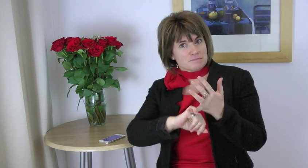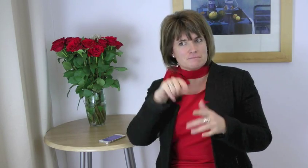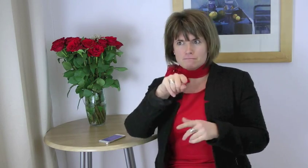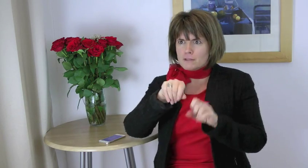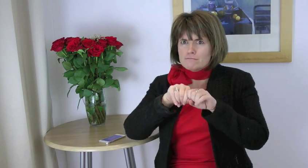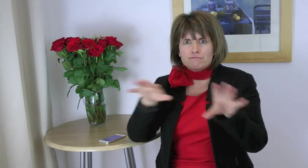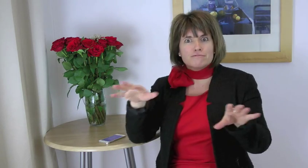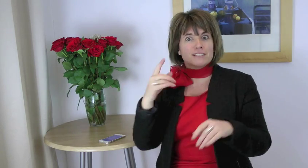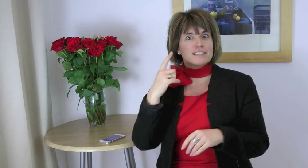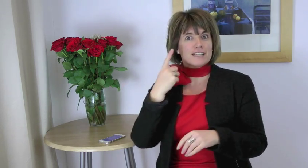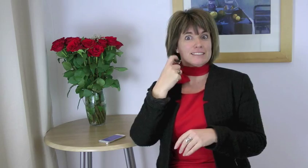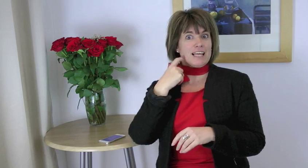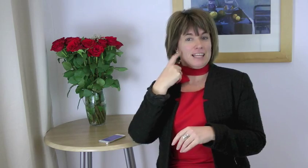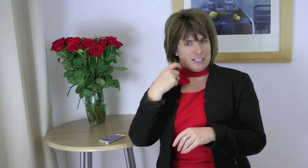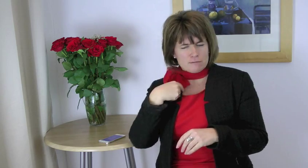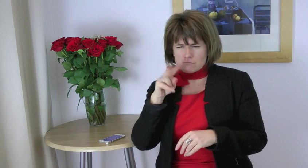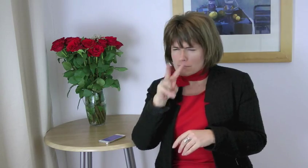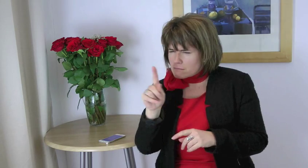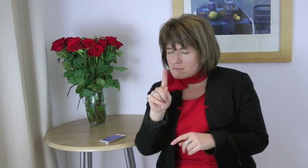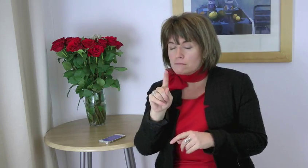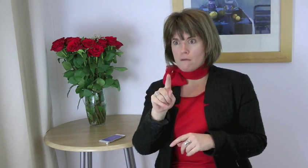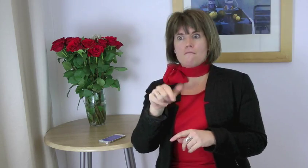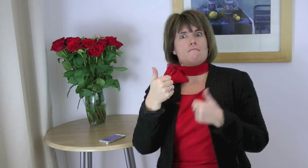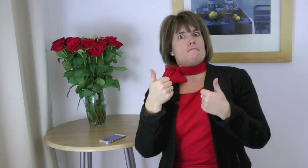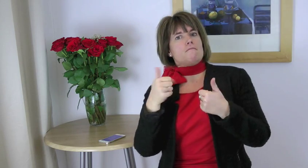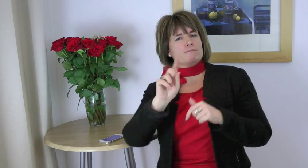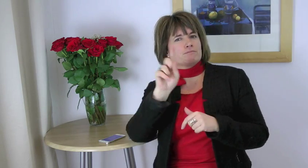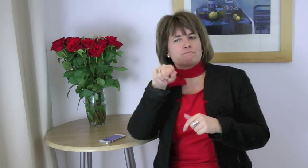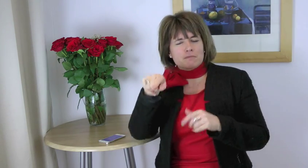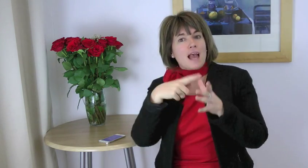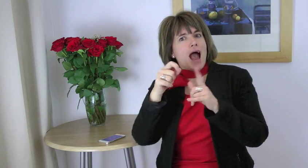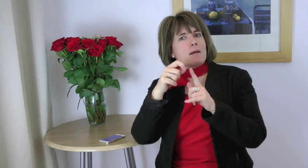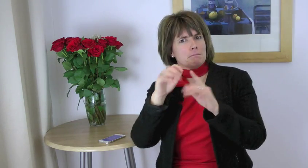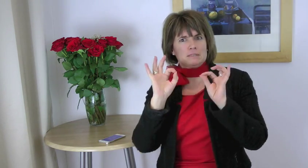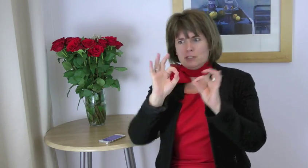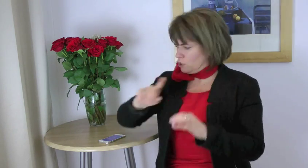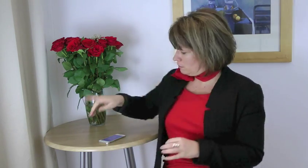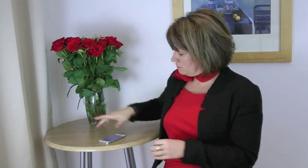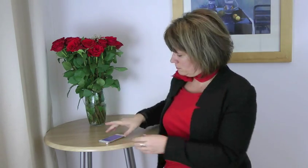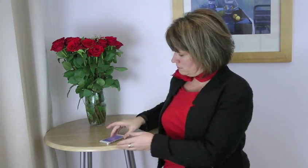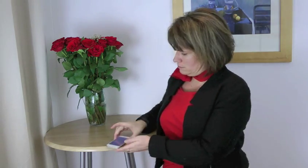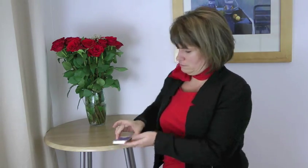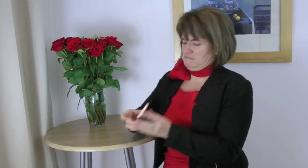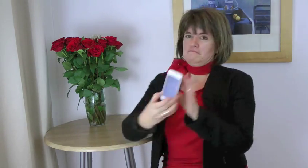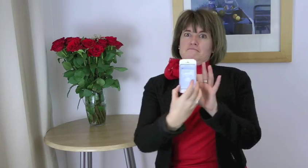it was published yesterday and I thought it looked good This app is quite unique